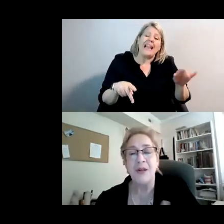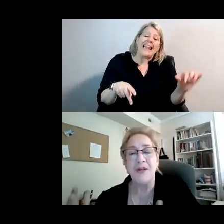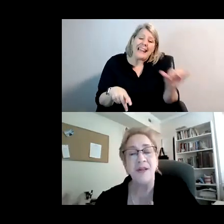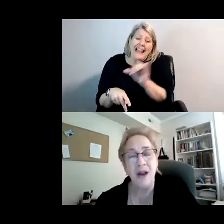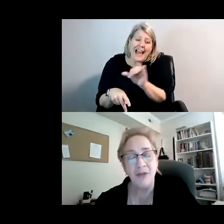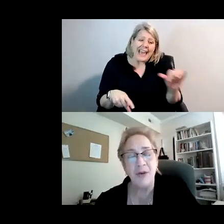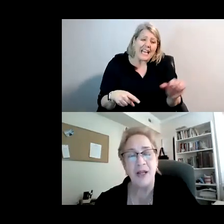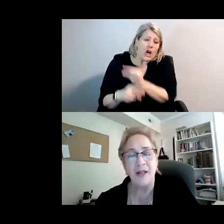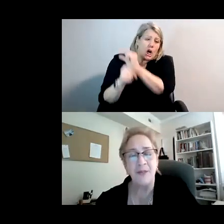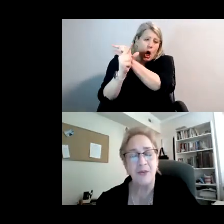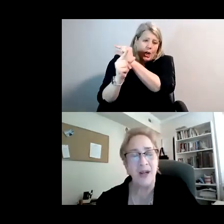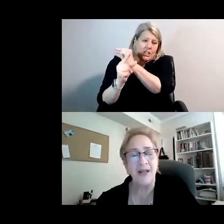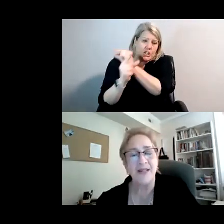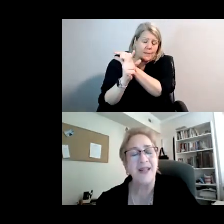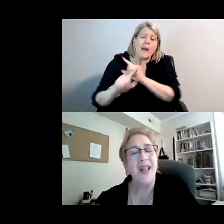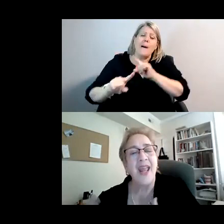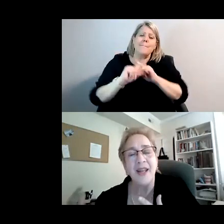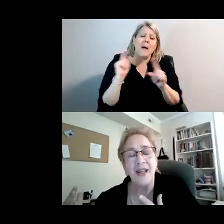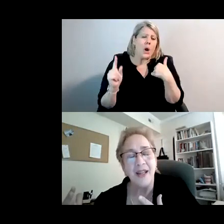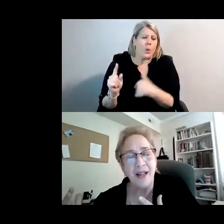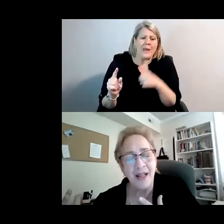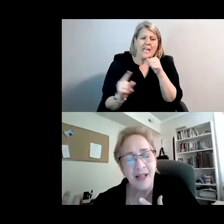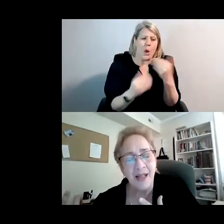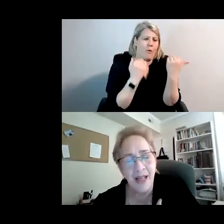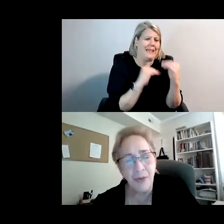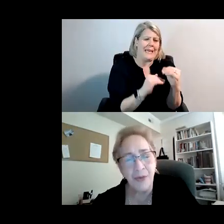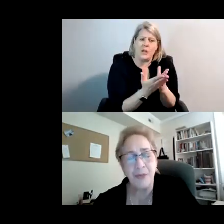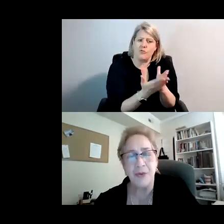but not limit rights and enable the person